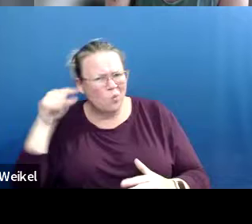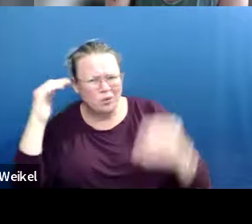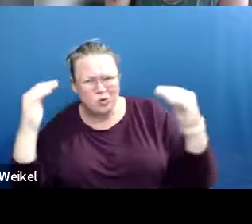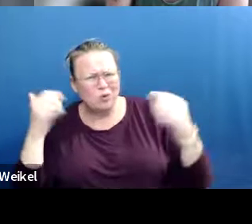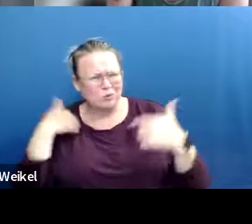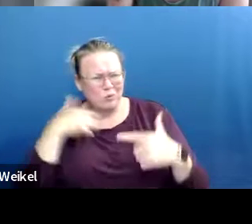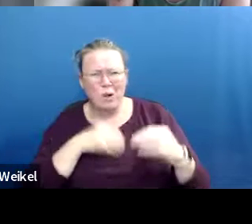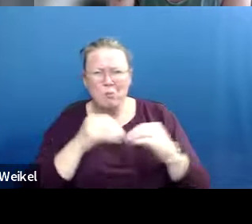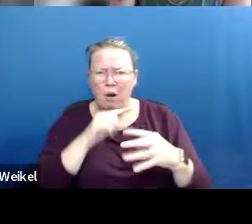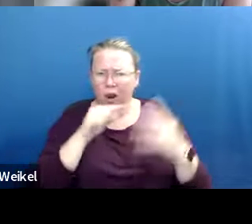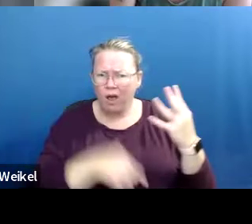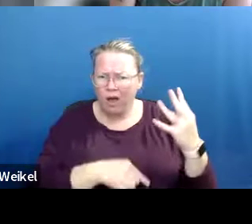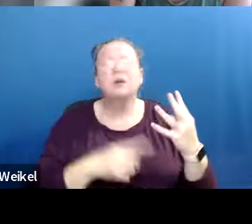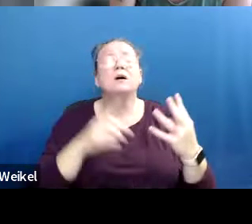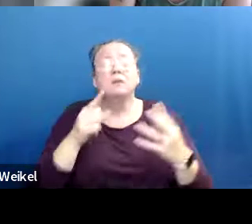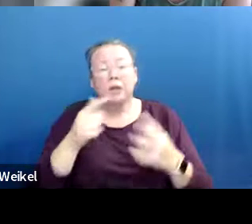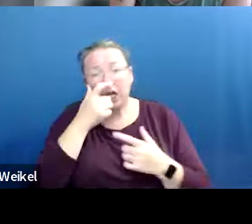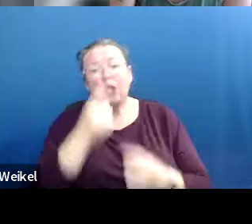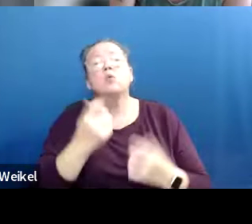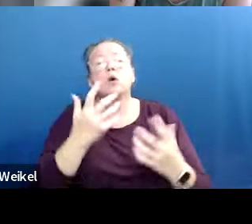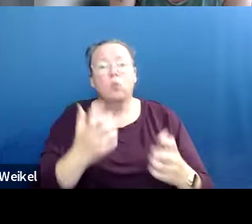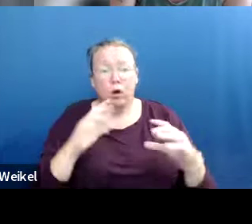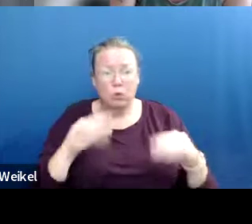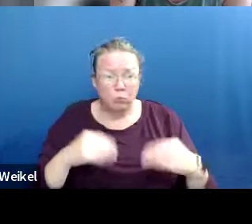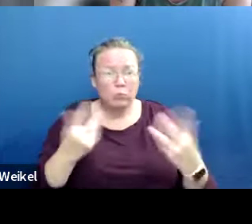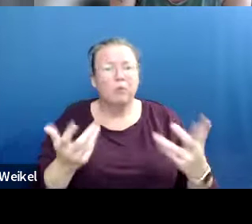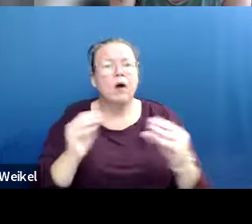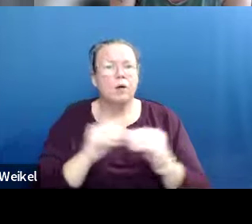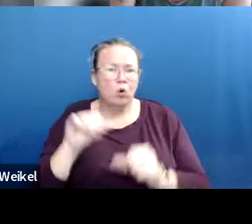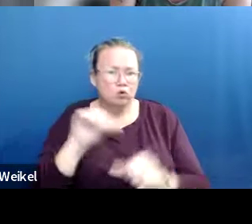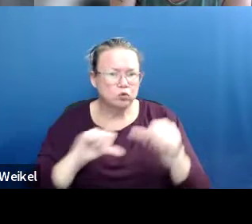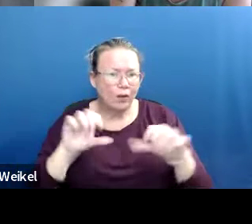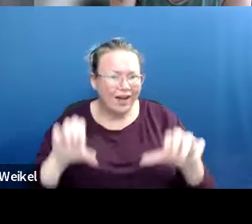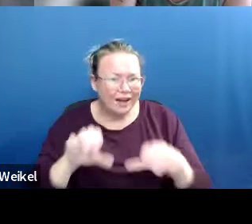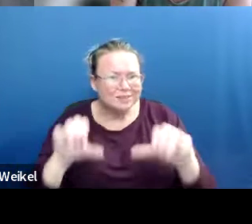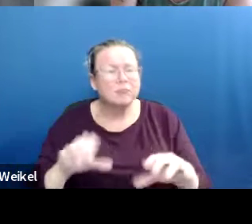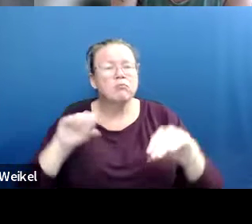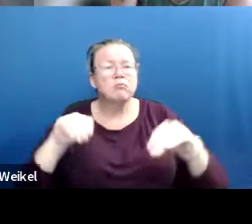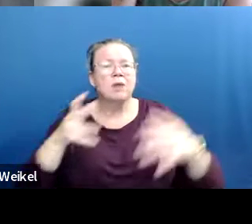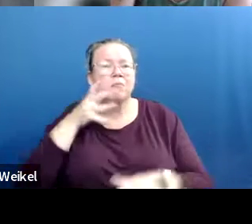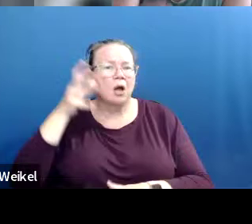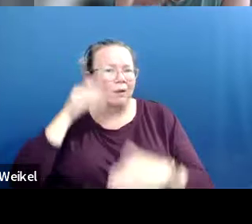Harm (He/Him): they are definitely interested in providing more social activities while giving parents access to information.